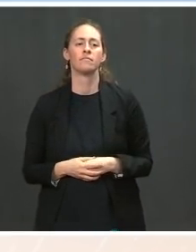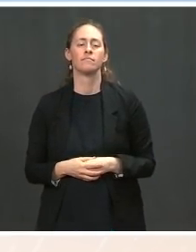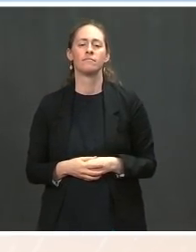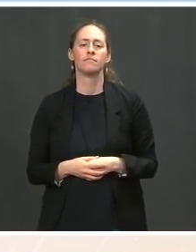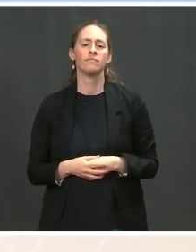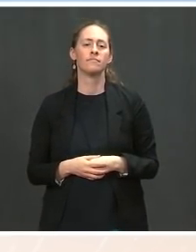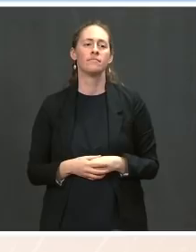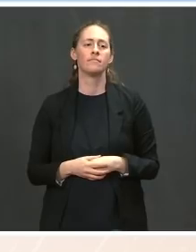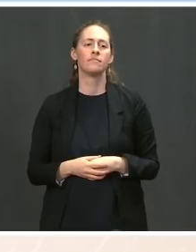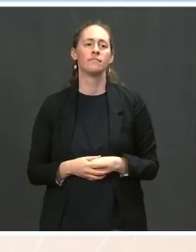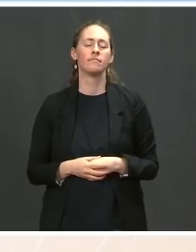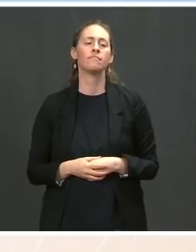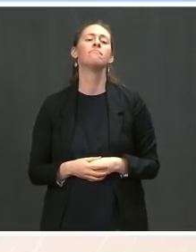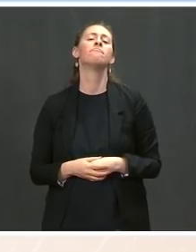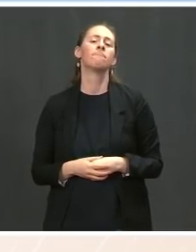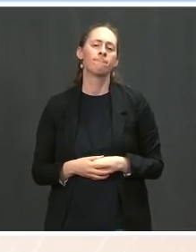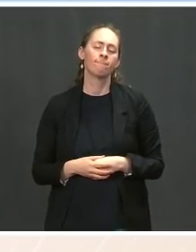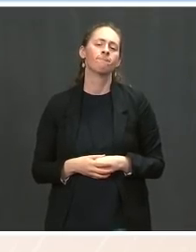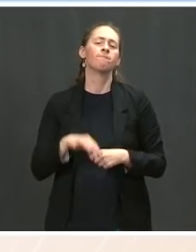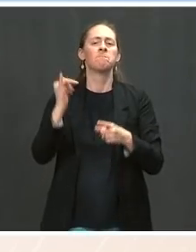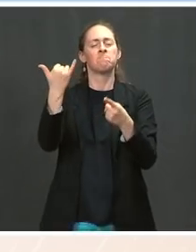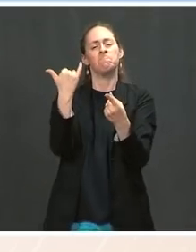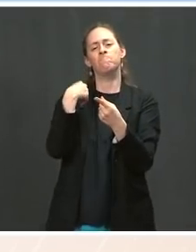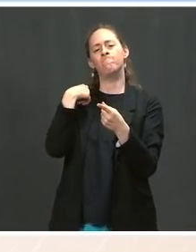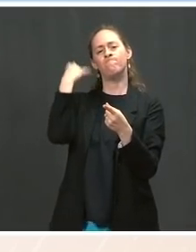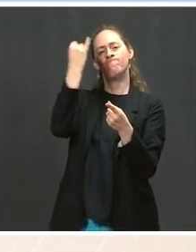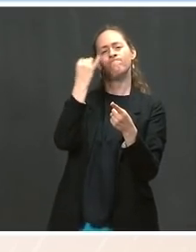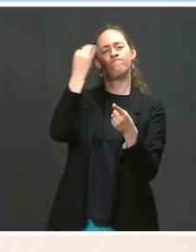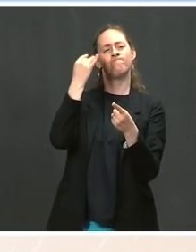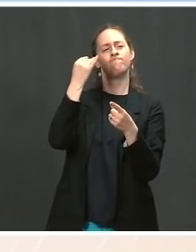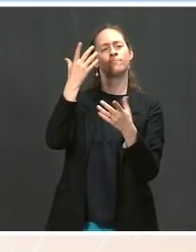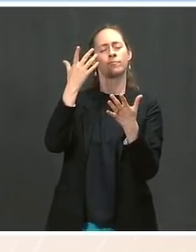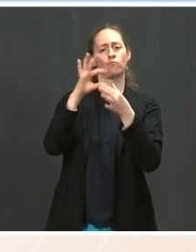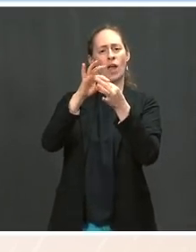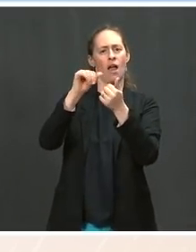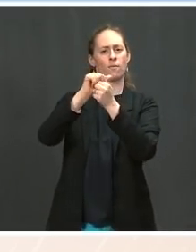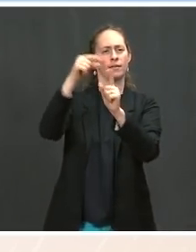With the removal of combat troops by September 11th at the latest, does that include special operators --